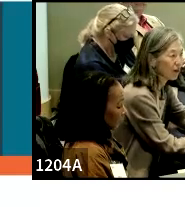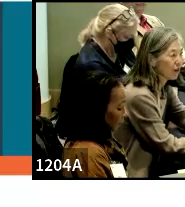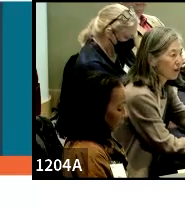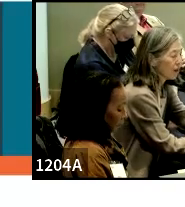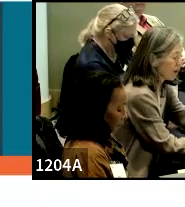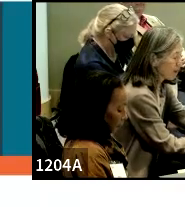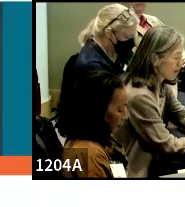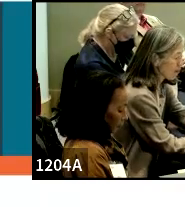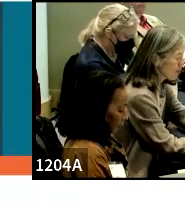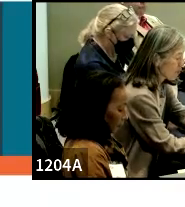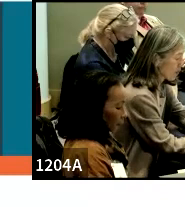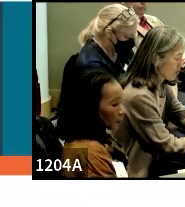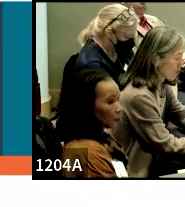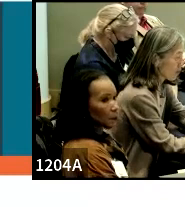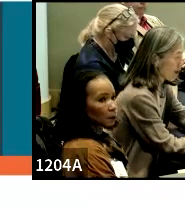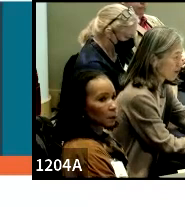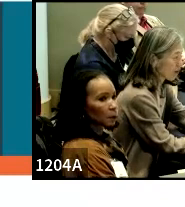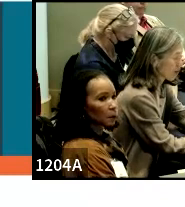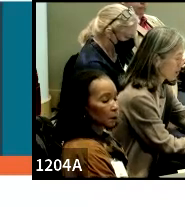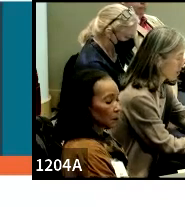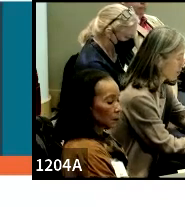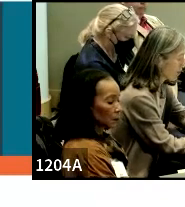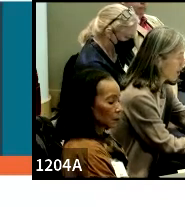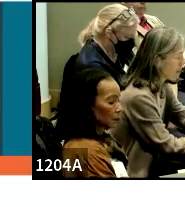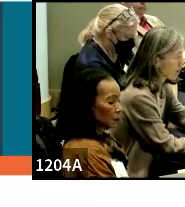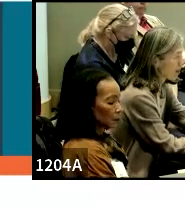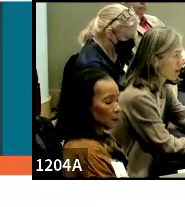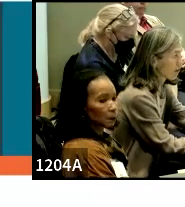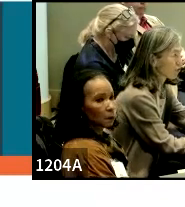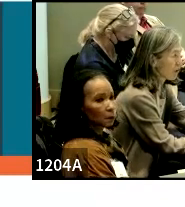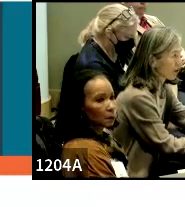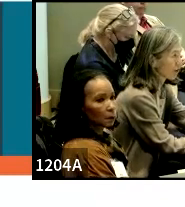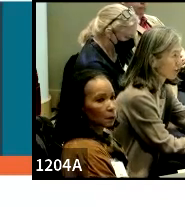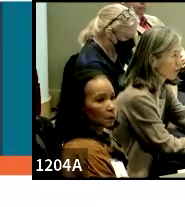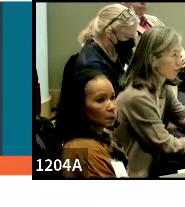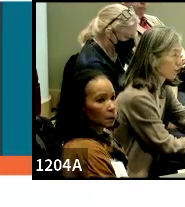But I think the real question is, what are the 10 essential public health services